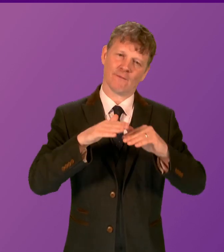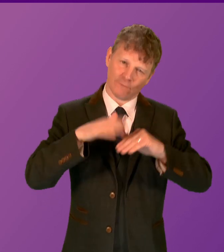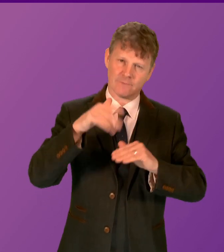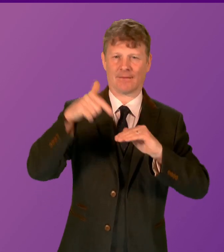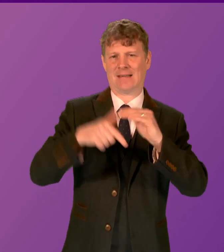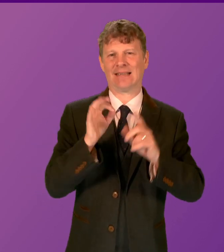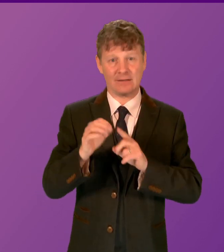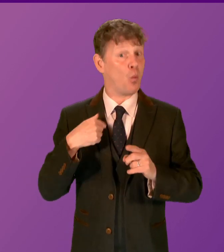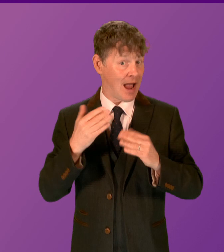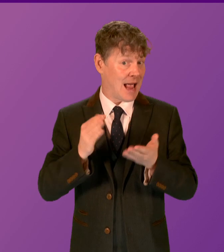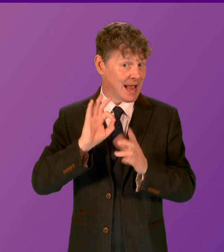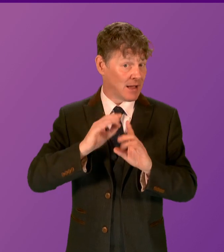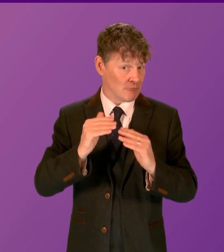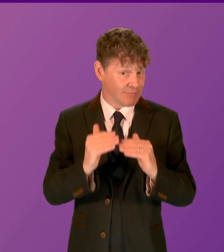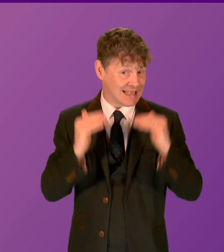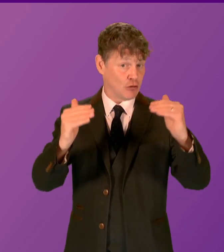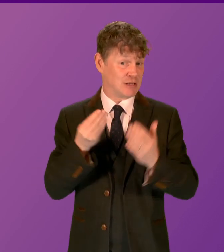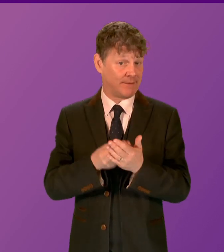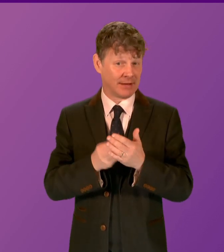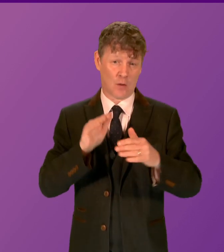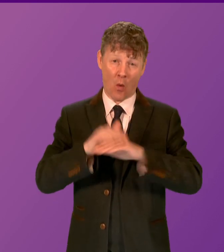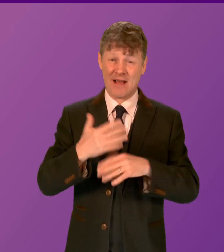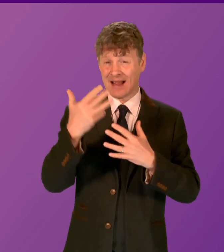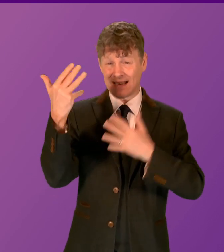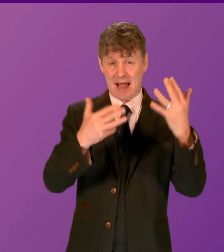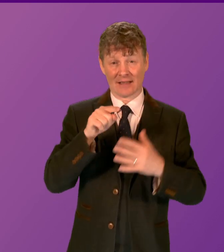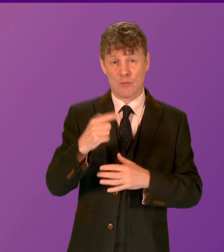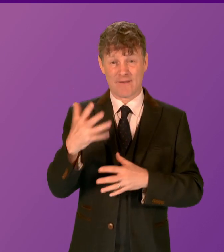write to Beatrice Wishart with further details, but I note that we are increasing funding